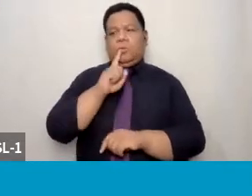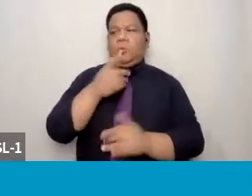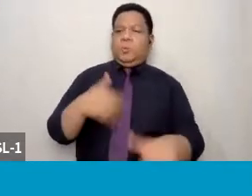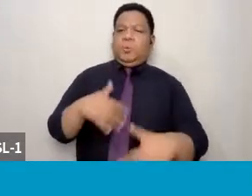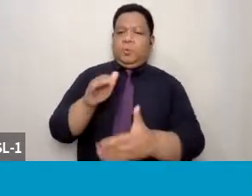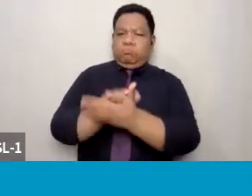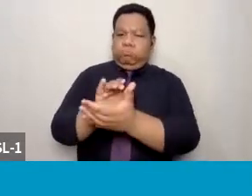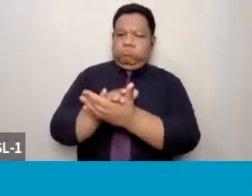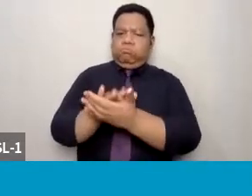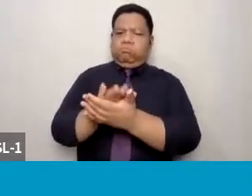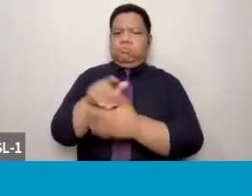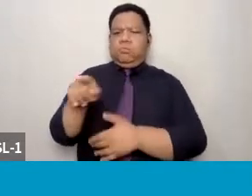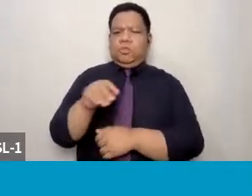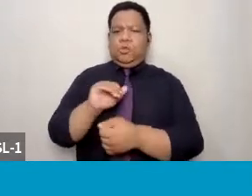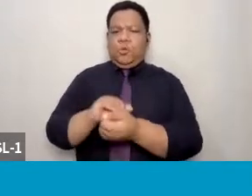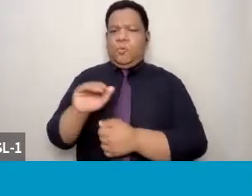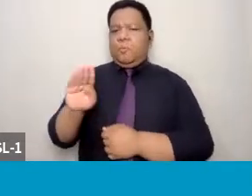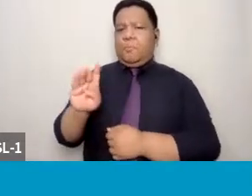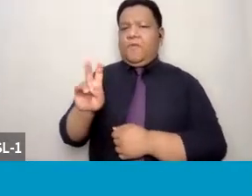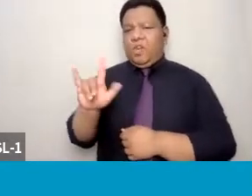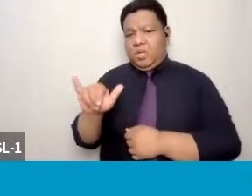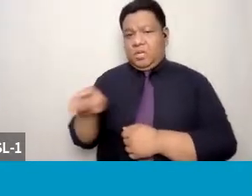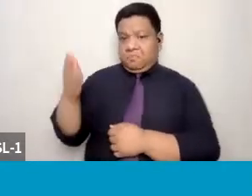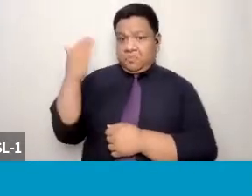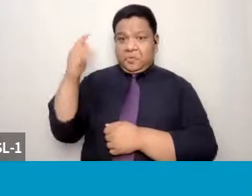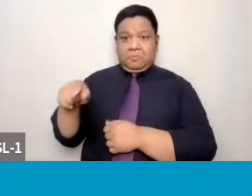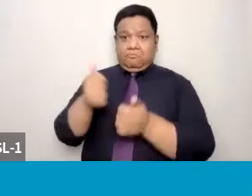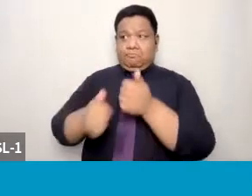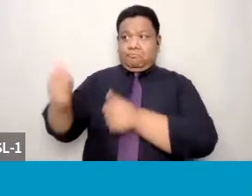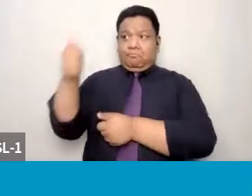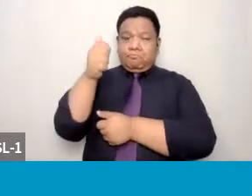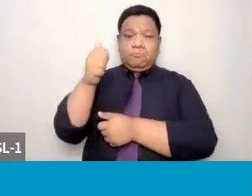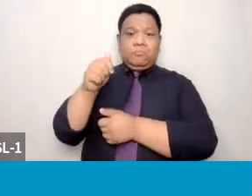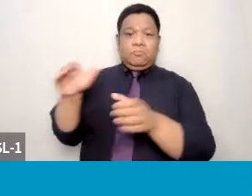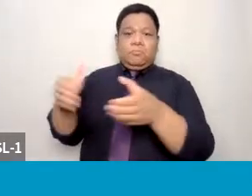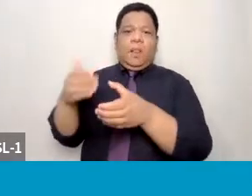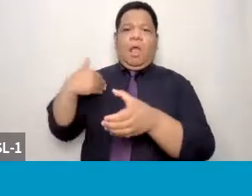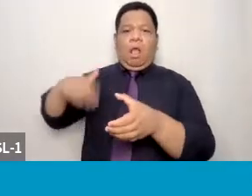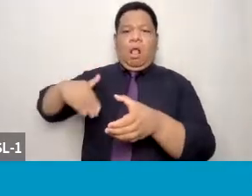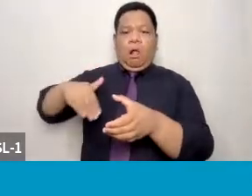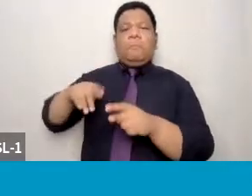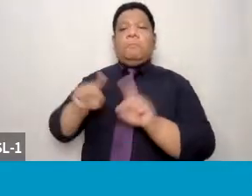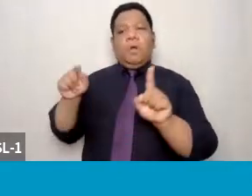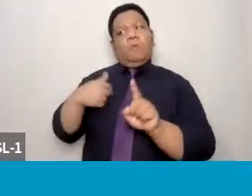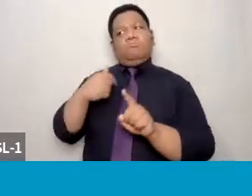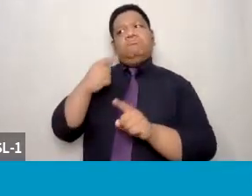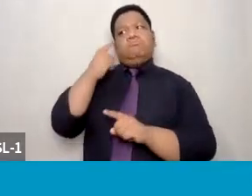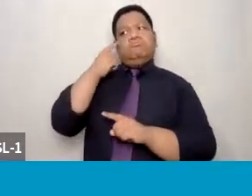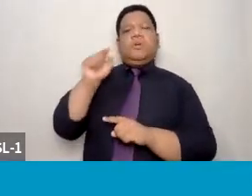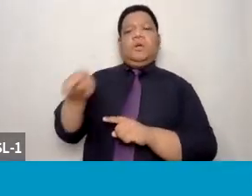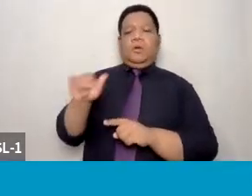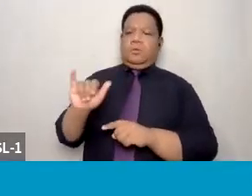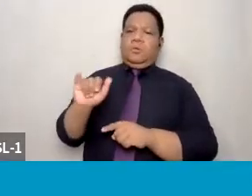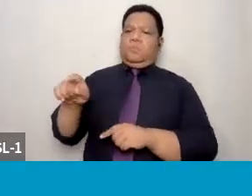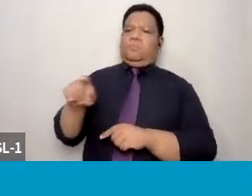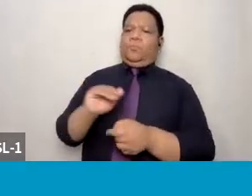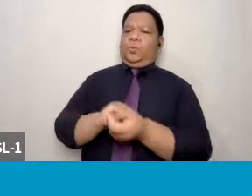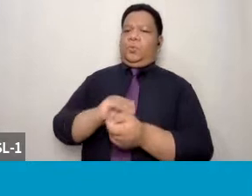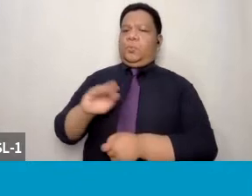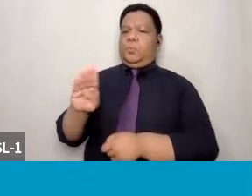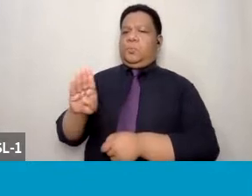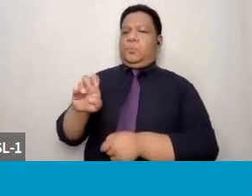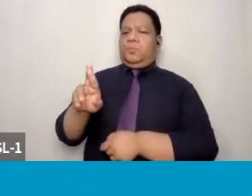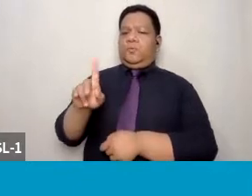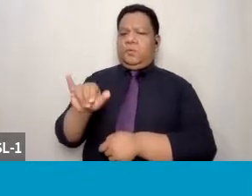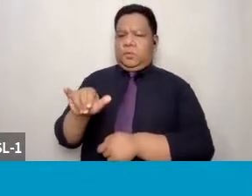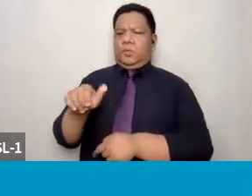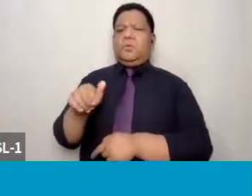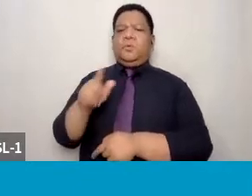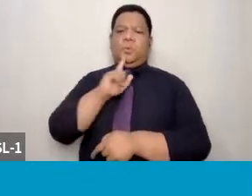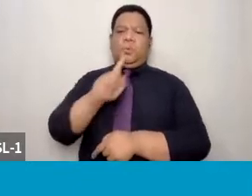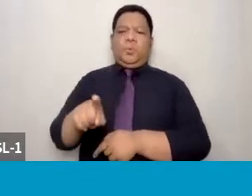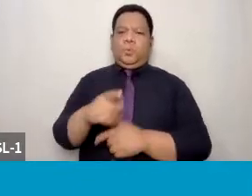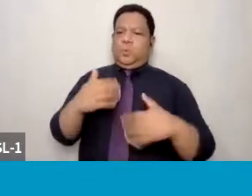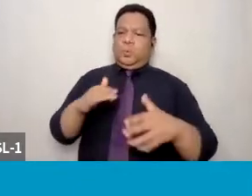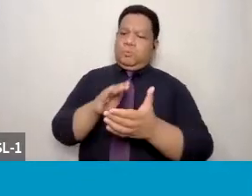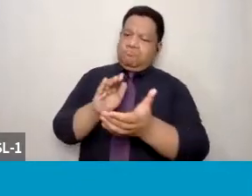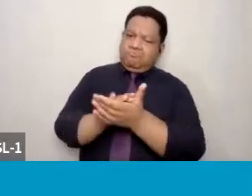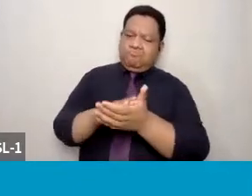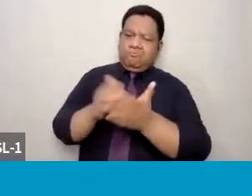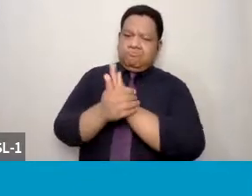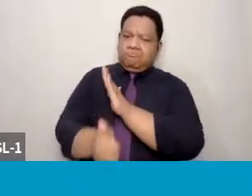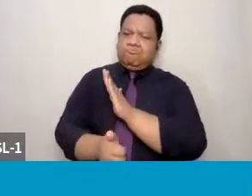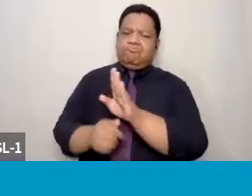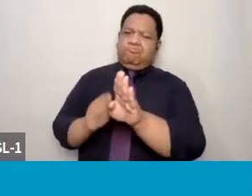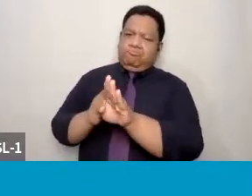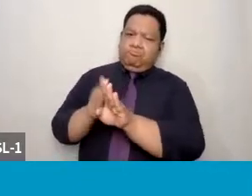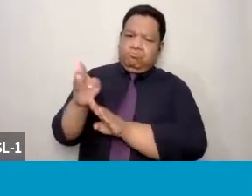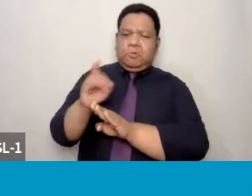That time I think she wasn’t the head of the bureau yet but I told myself that she is really brilliant and I’m sure she will go far.